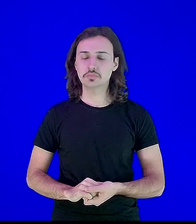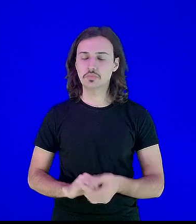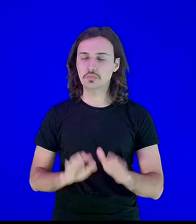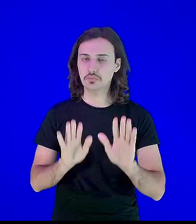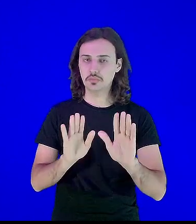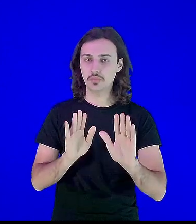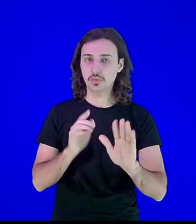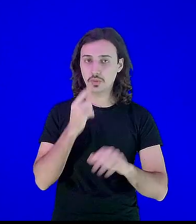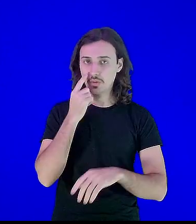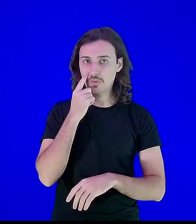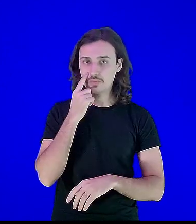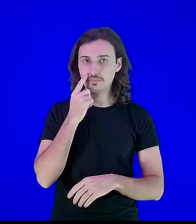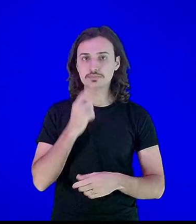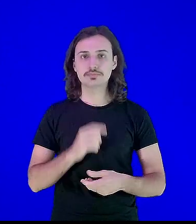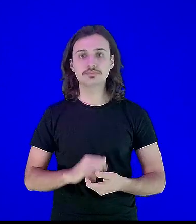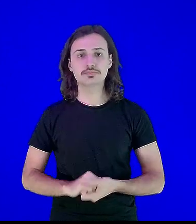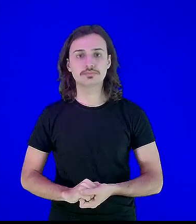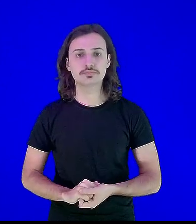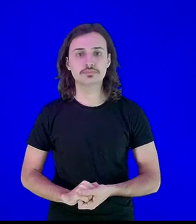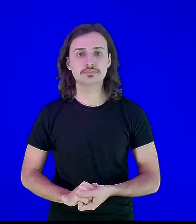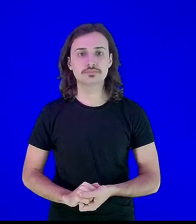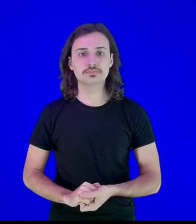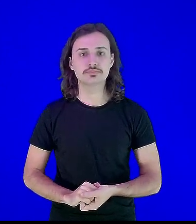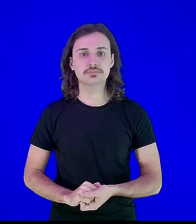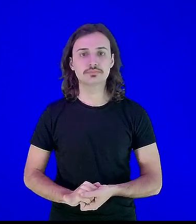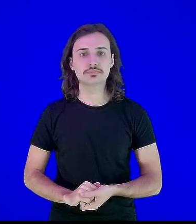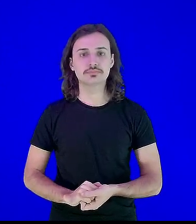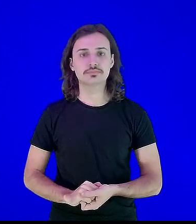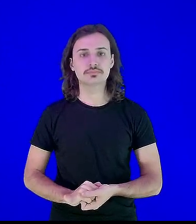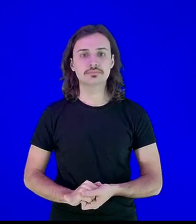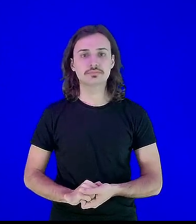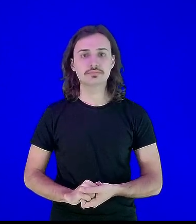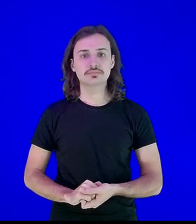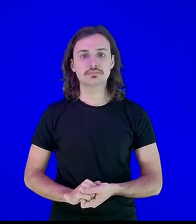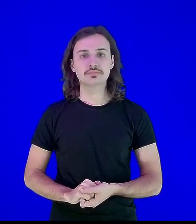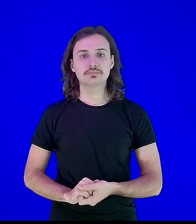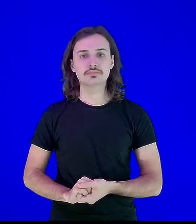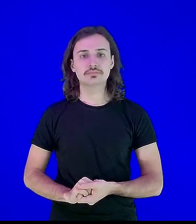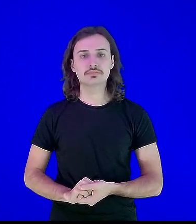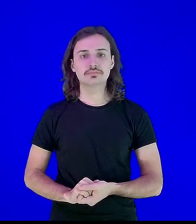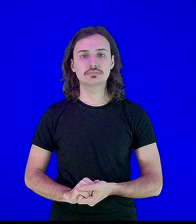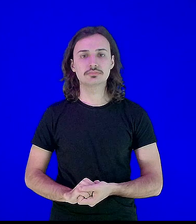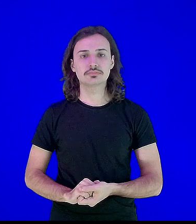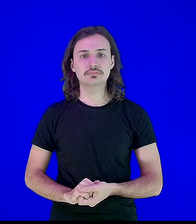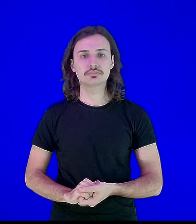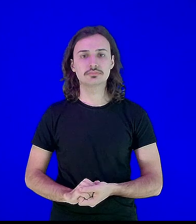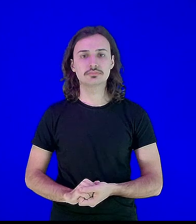"I"